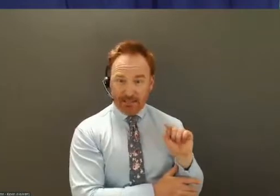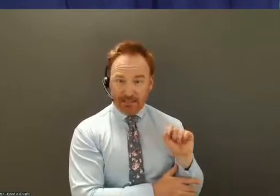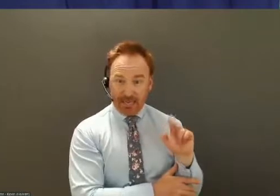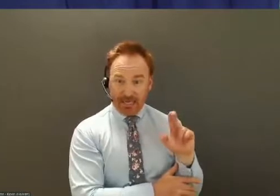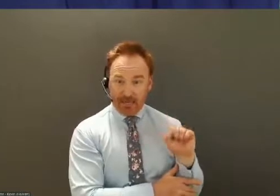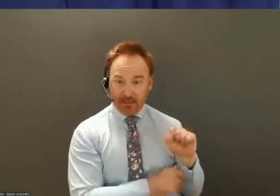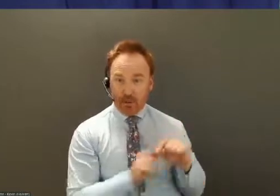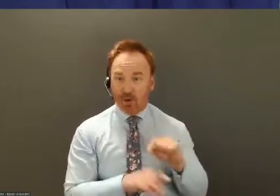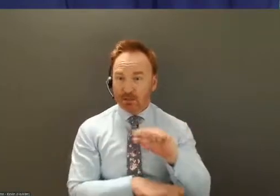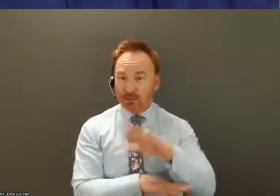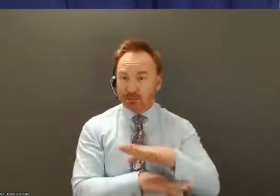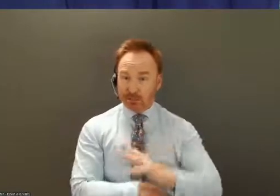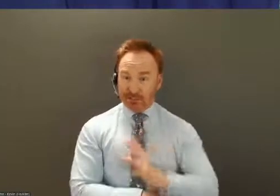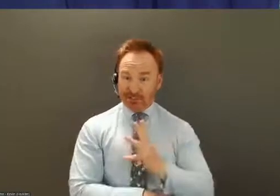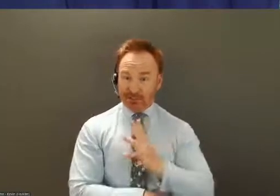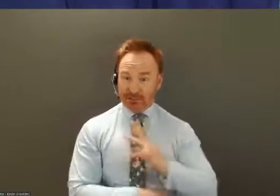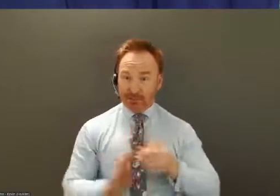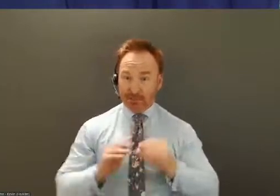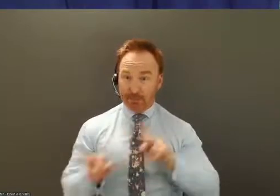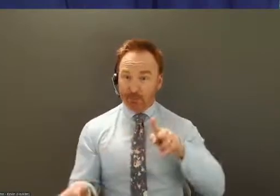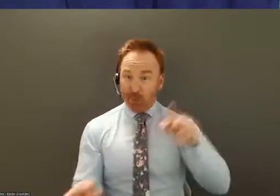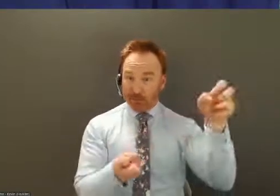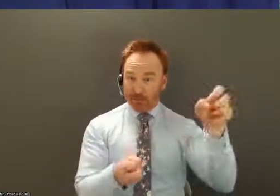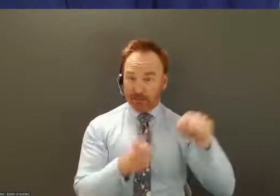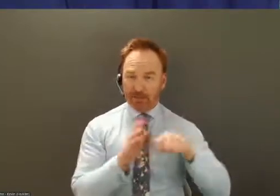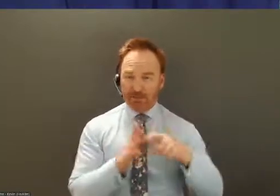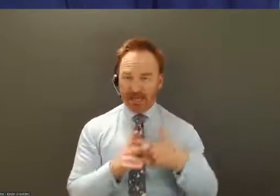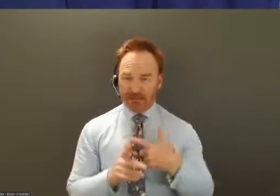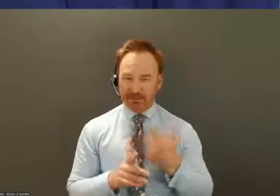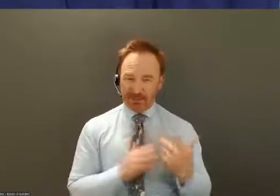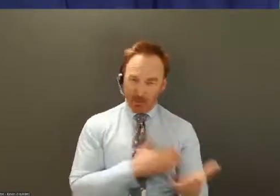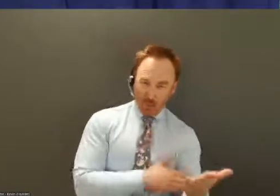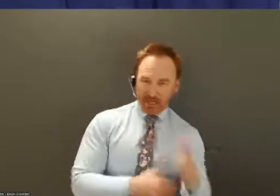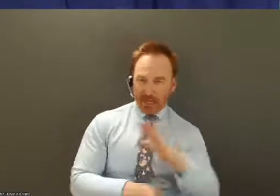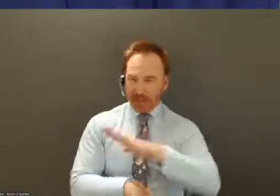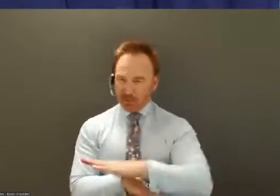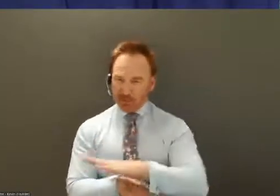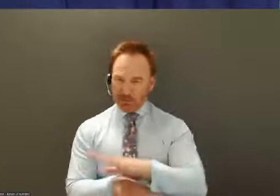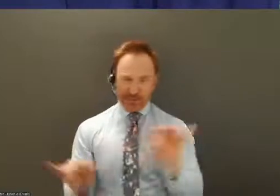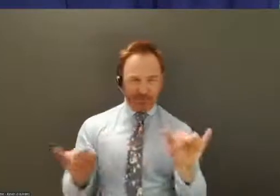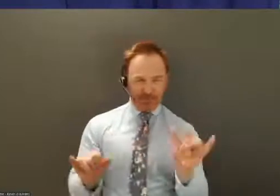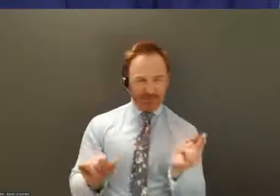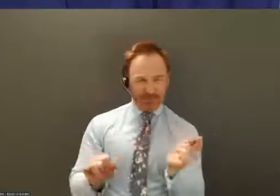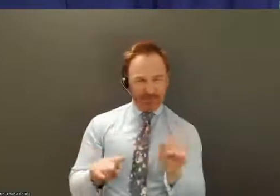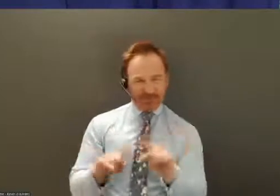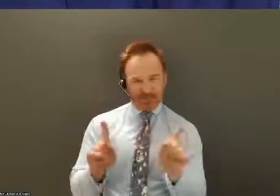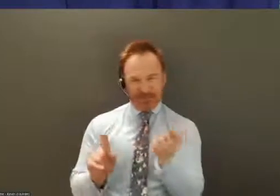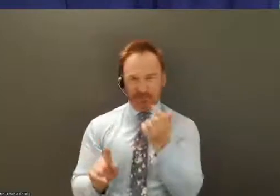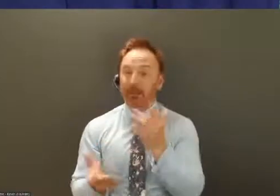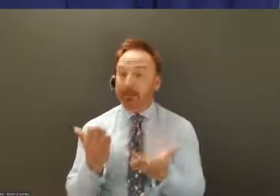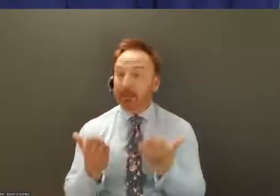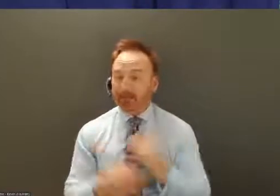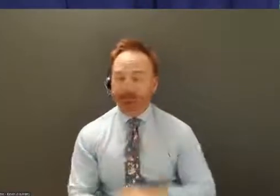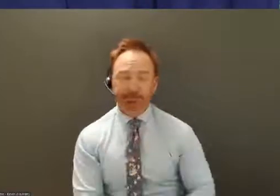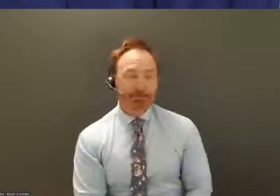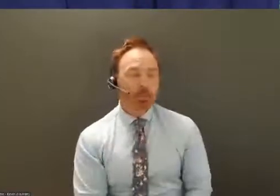I know you've heard them before. But this time I invite you to